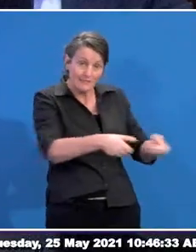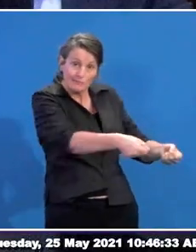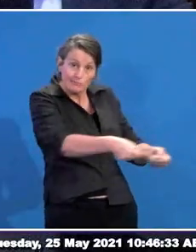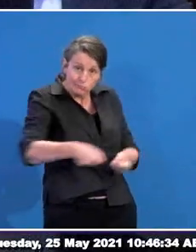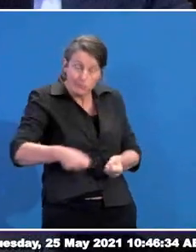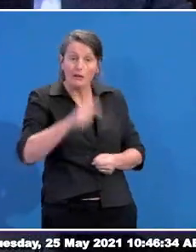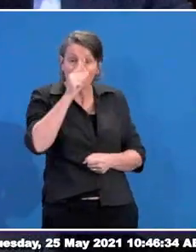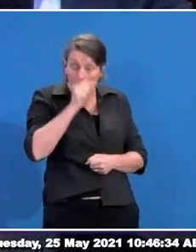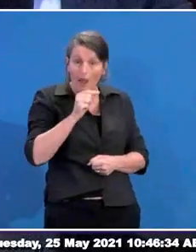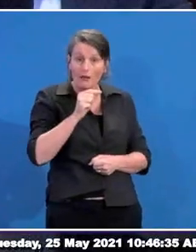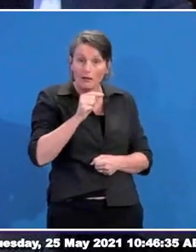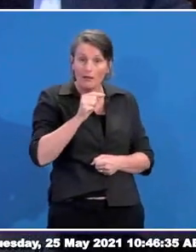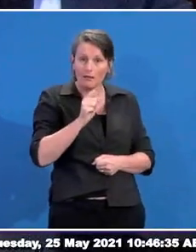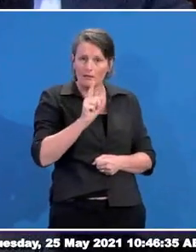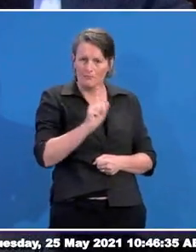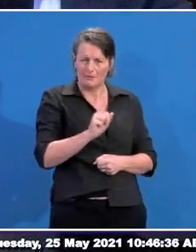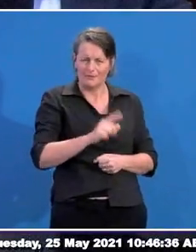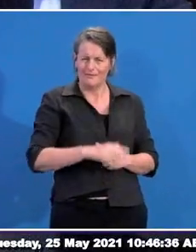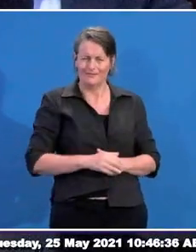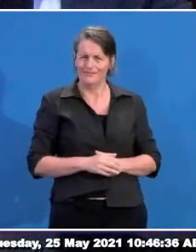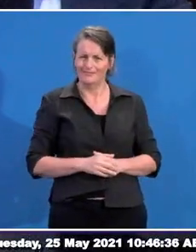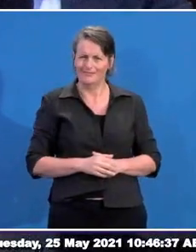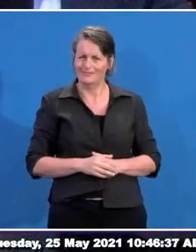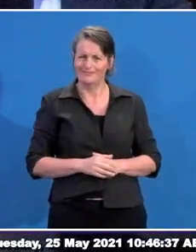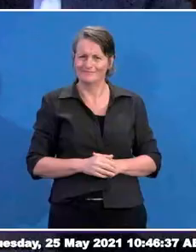but at the end of the day,